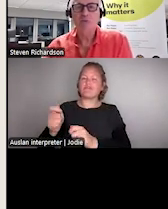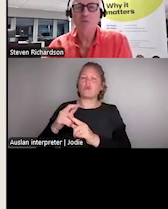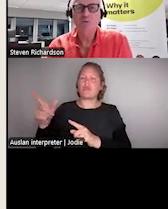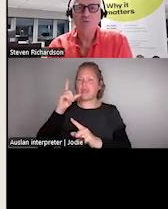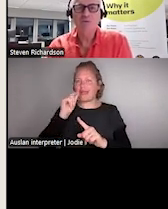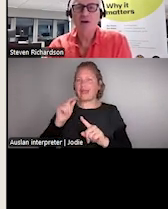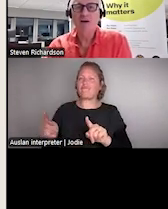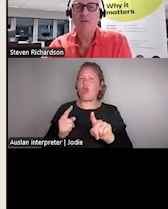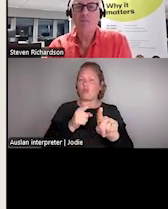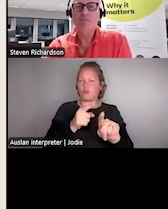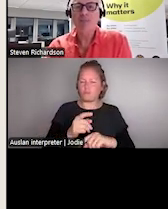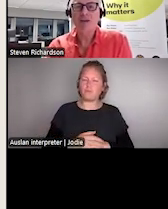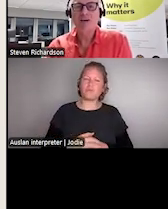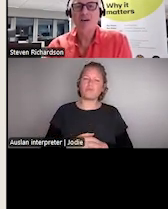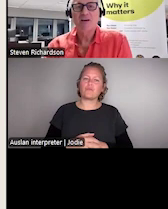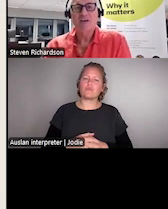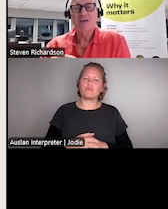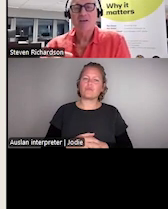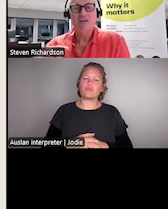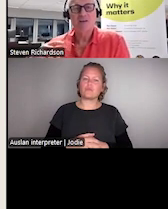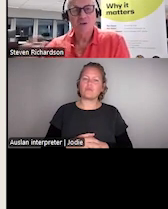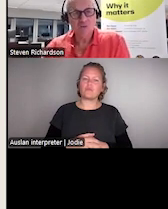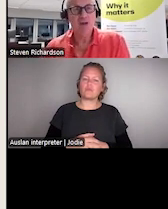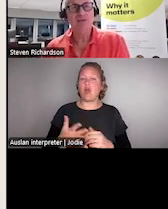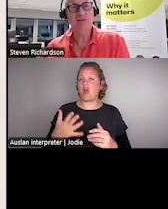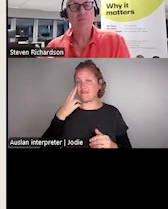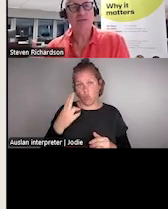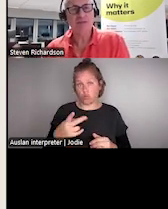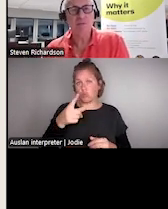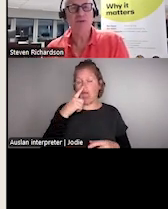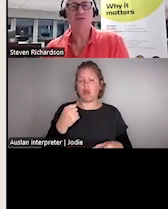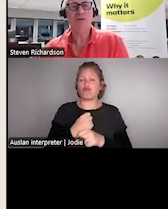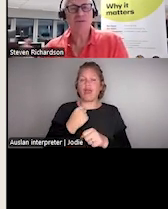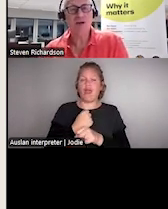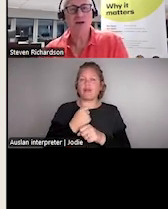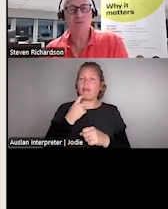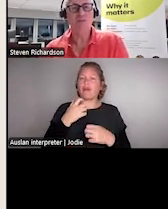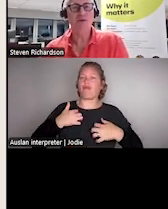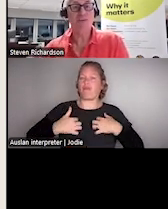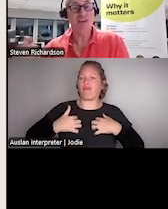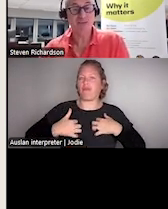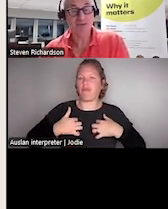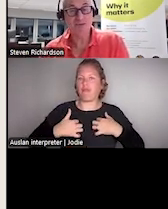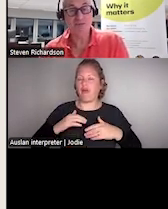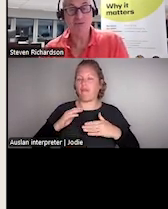Of course, you can create some anticipation and excitement about the next initiative that